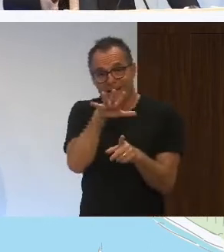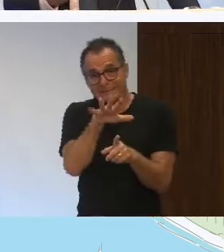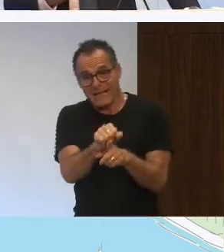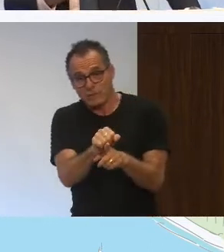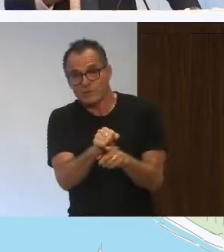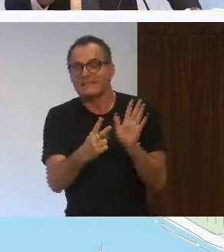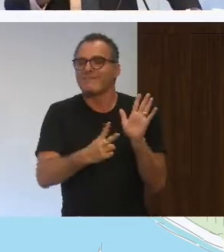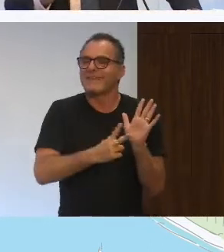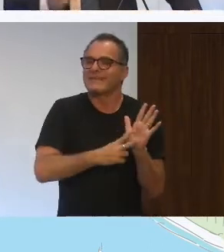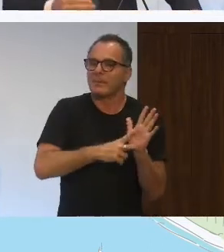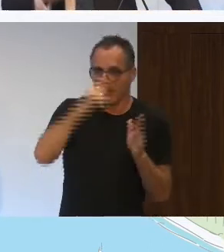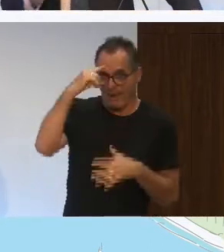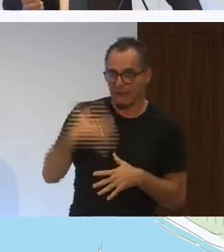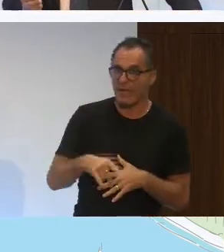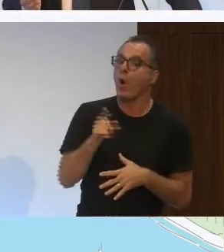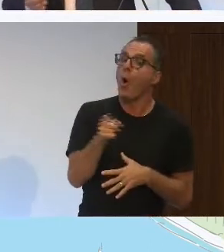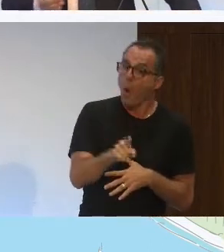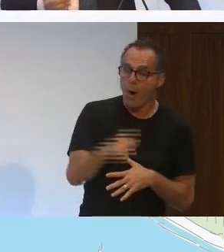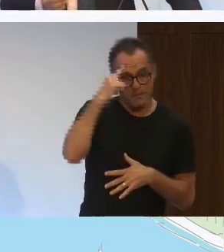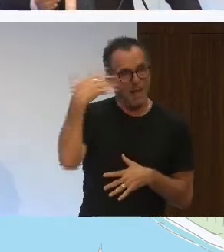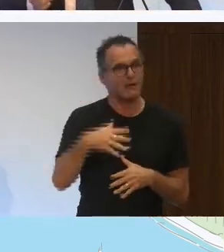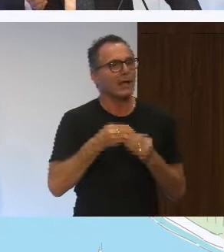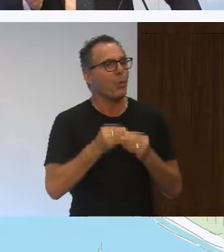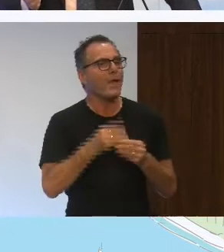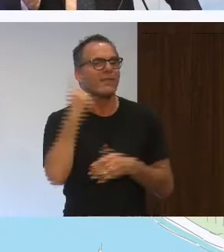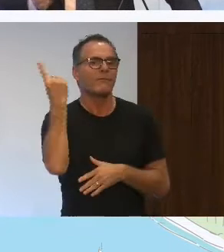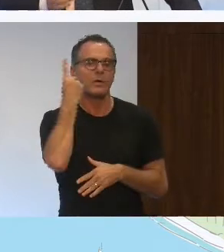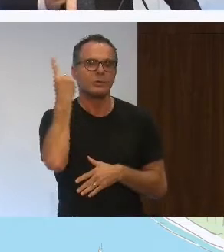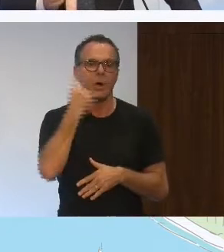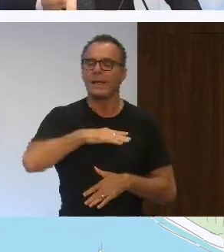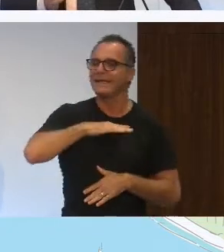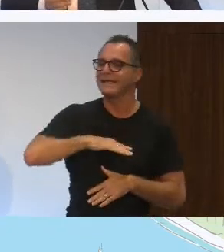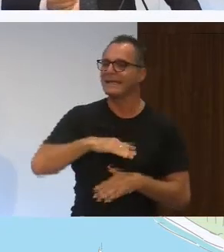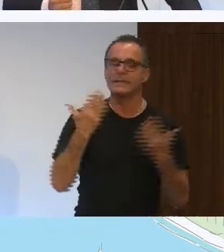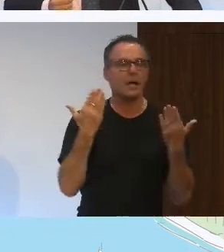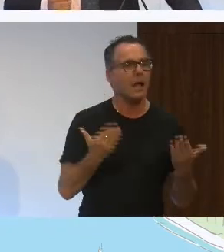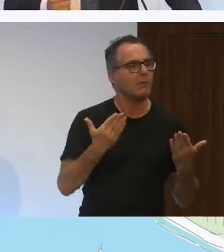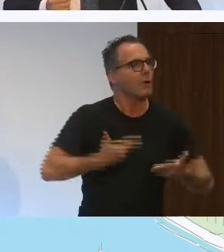migraine or migraine with vertigo, you need a current or past history of migraine